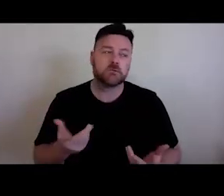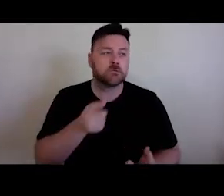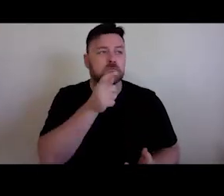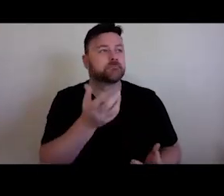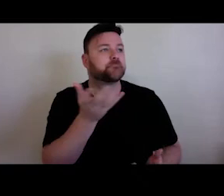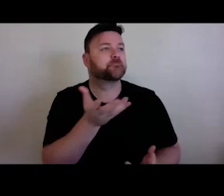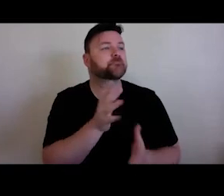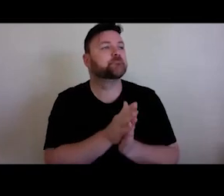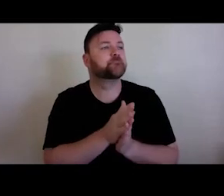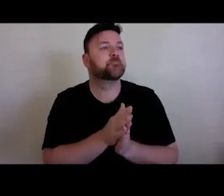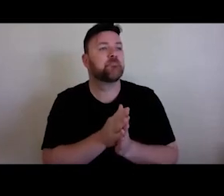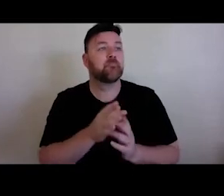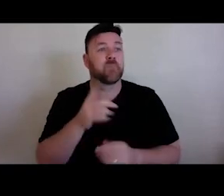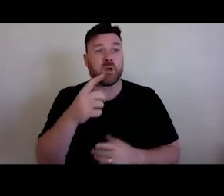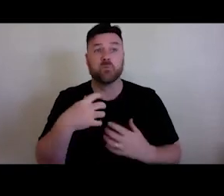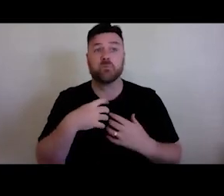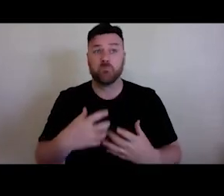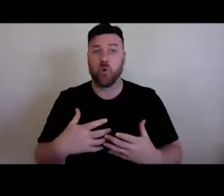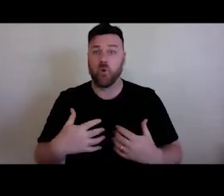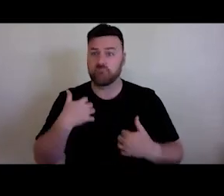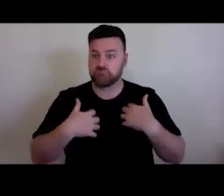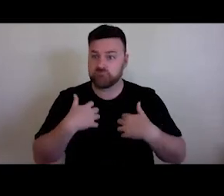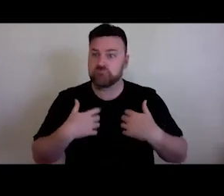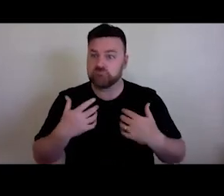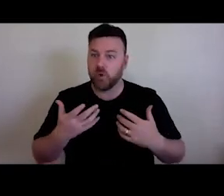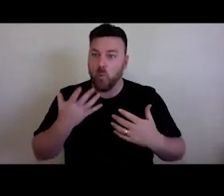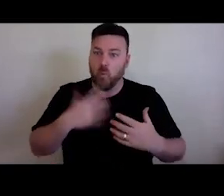they're more excited to see online streaming and they're more keen to